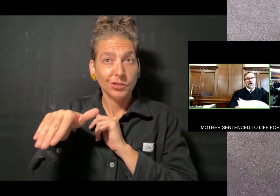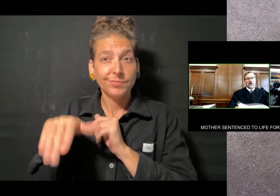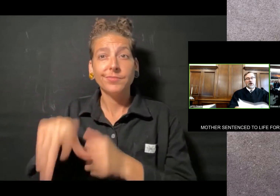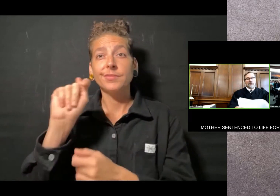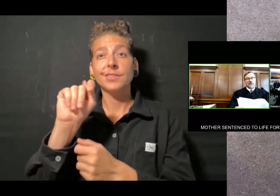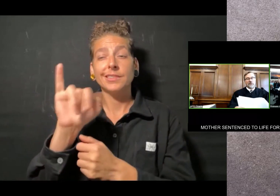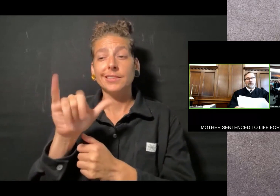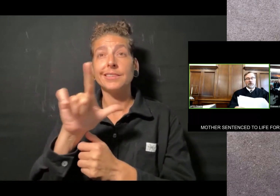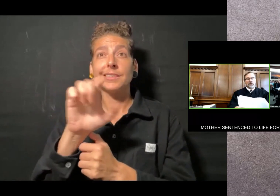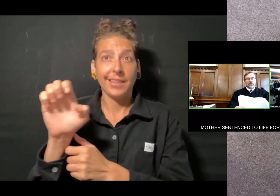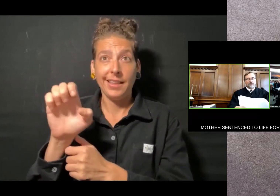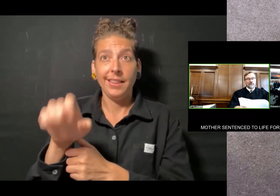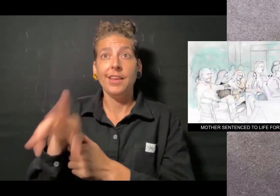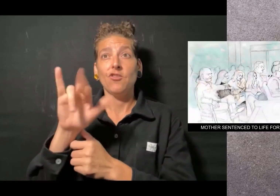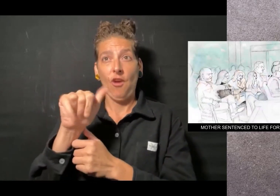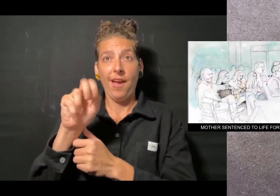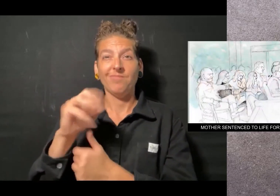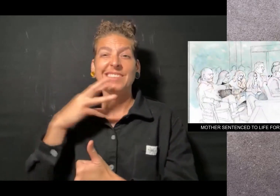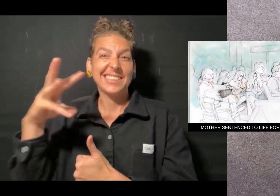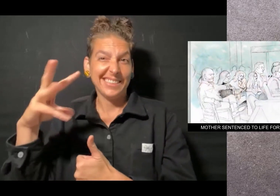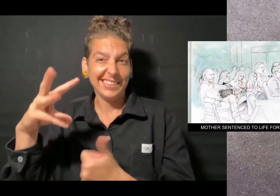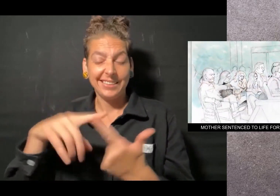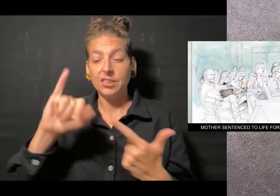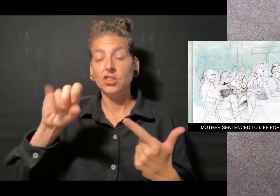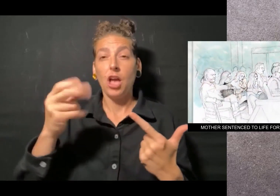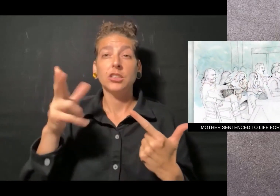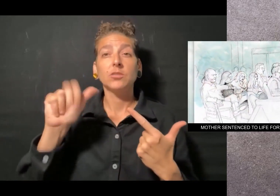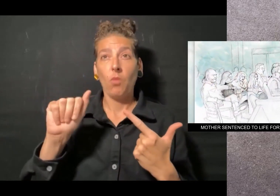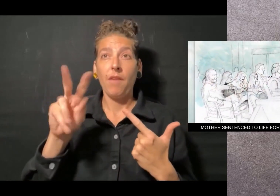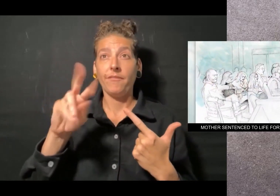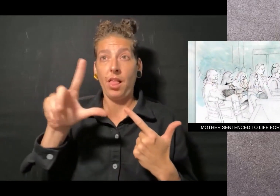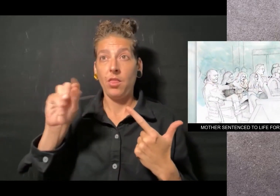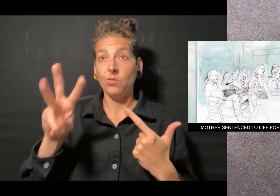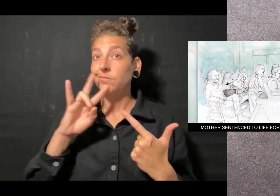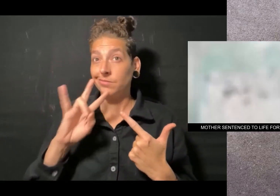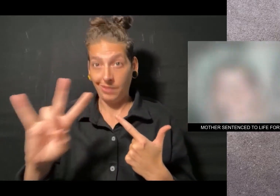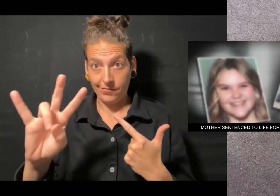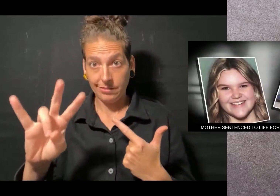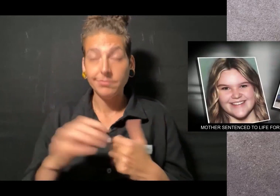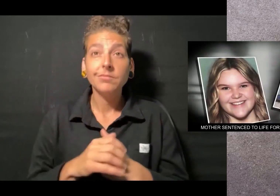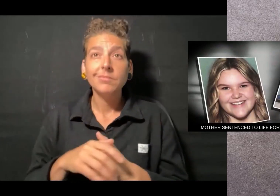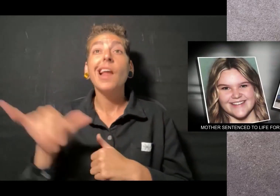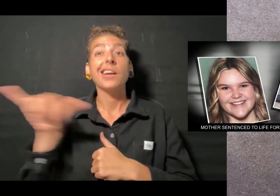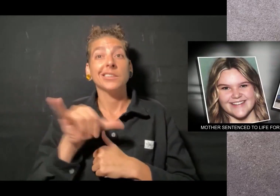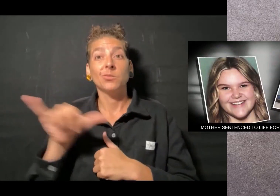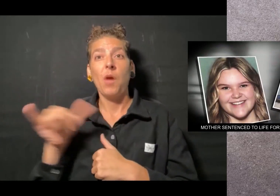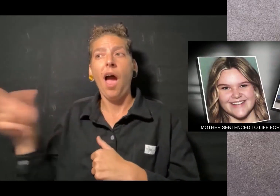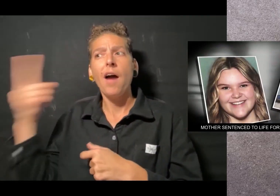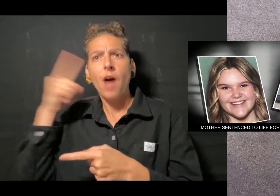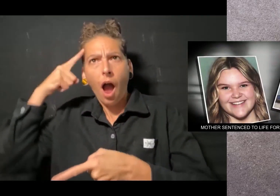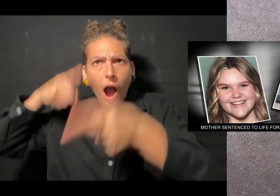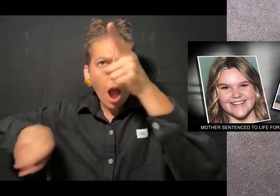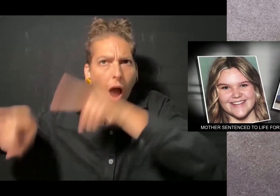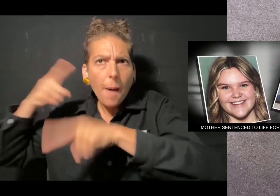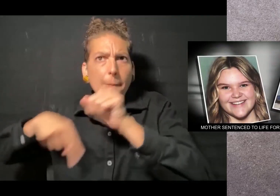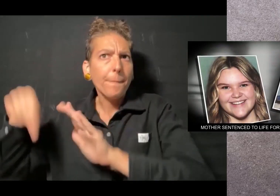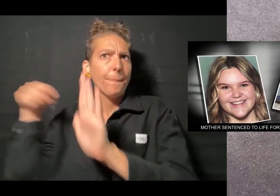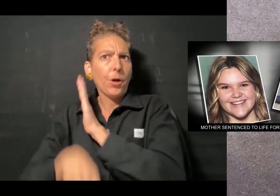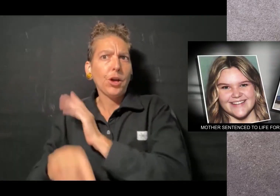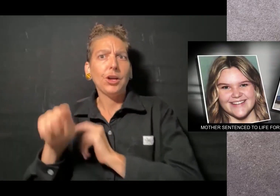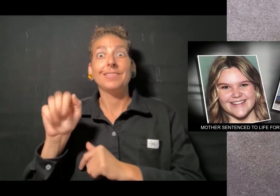murders of her two children 16-year-old Tylee Ryan and seven-year-old Joshua Vallow as well